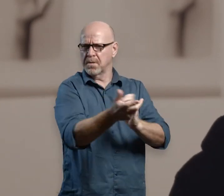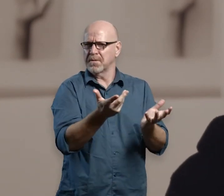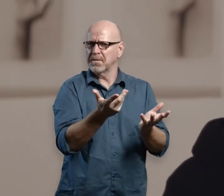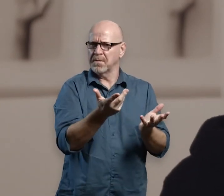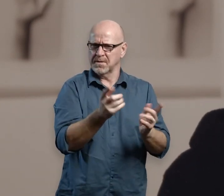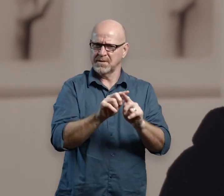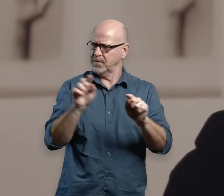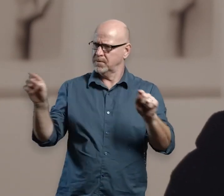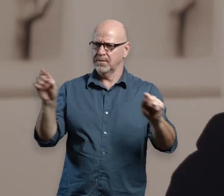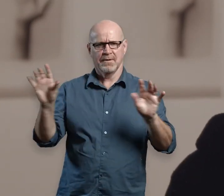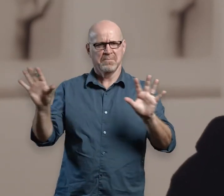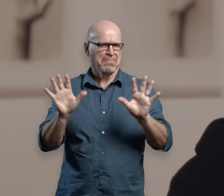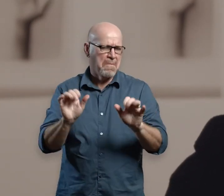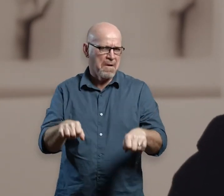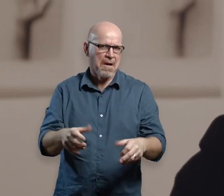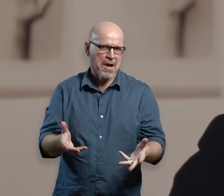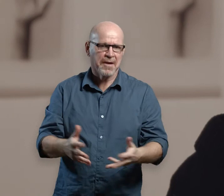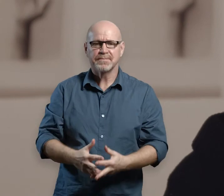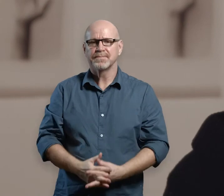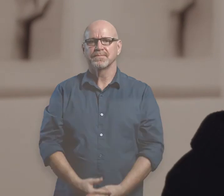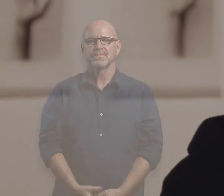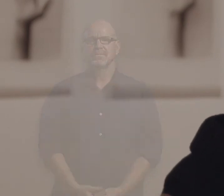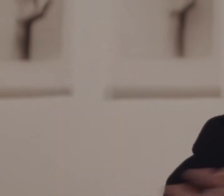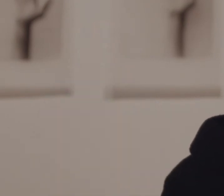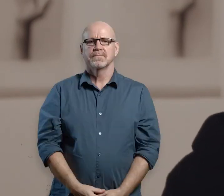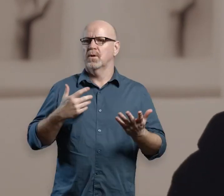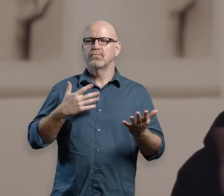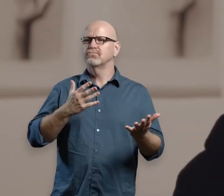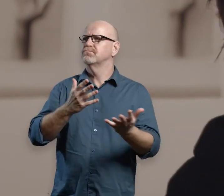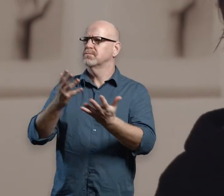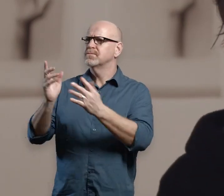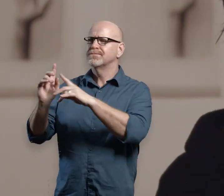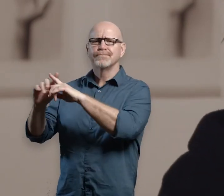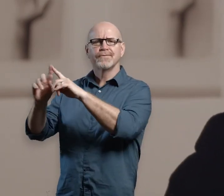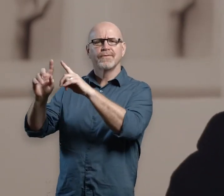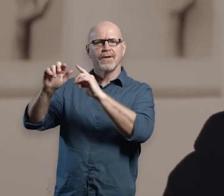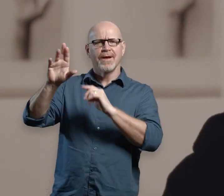I love the art world, and if there’s any space, any public space that I would want